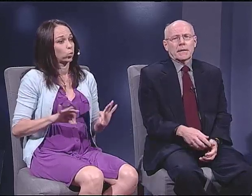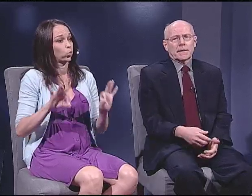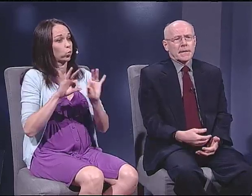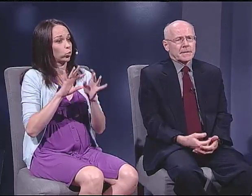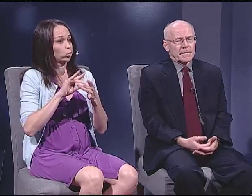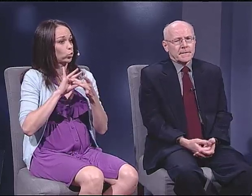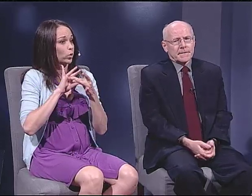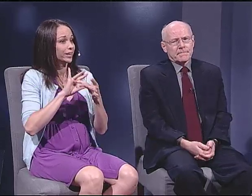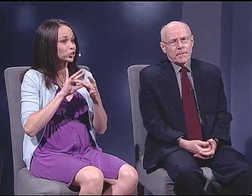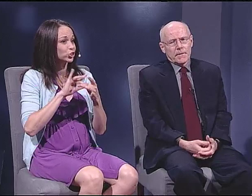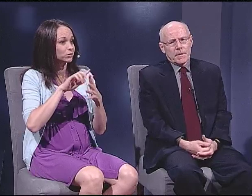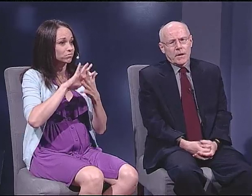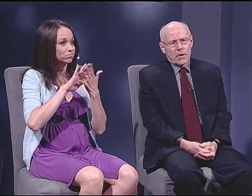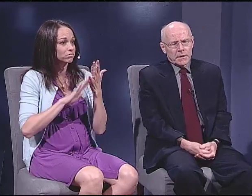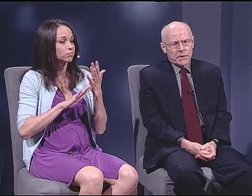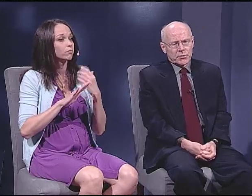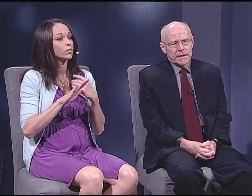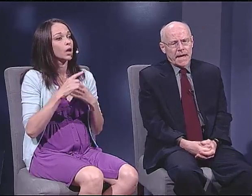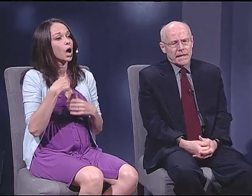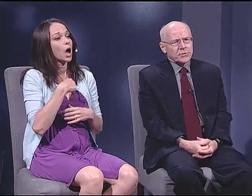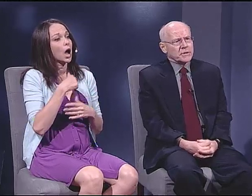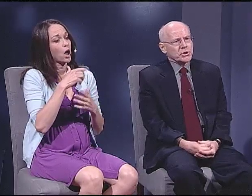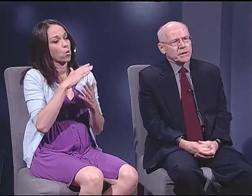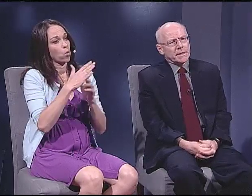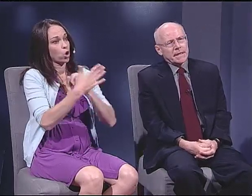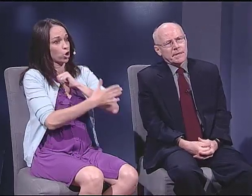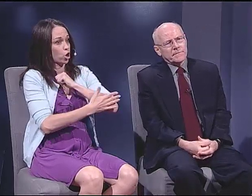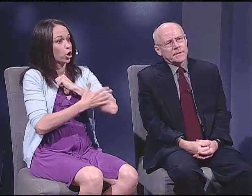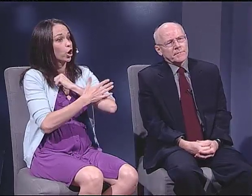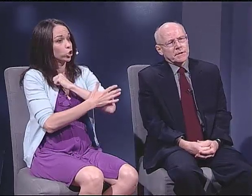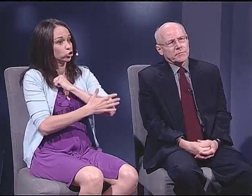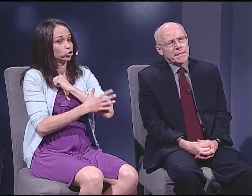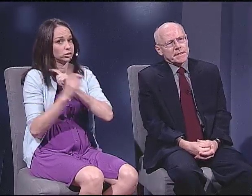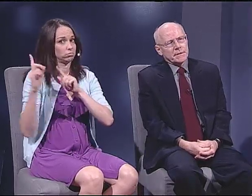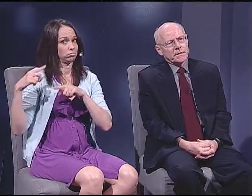and our country has traditionally given a great deal